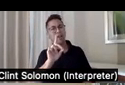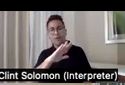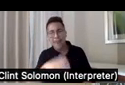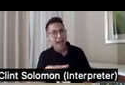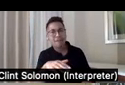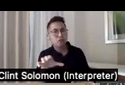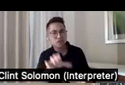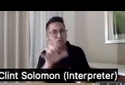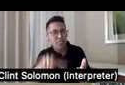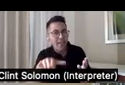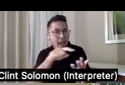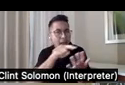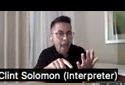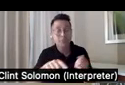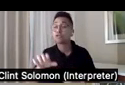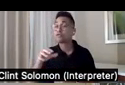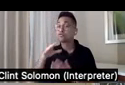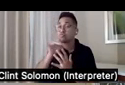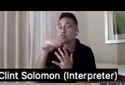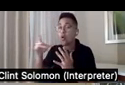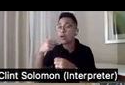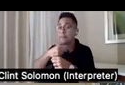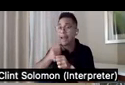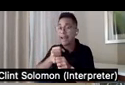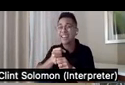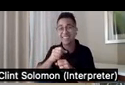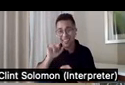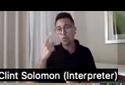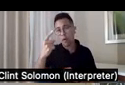so choice making is one of the components of self-determination